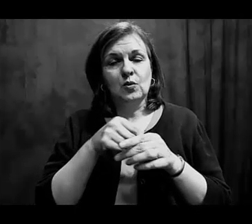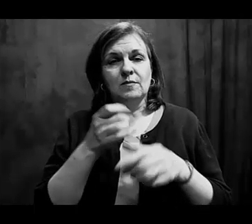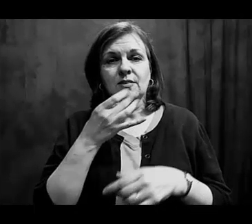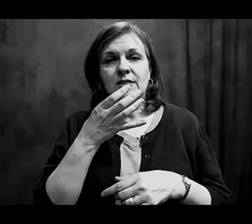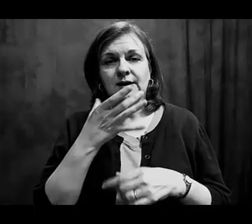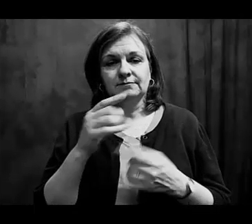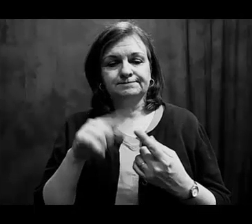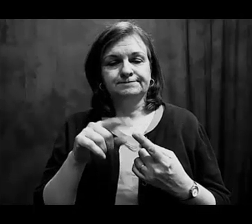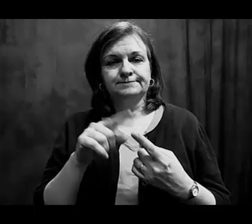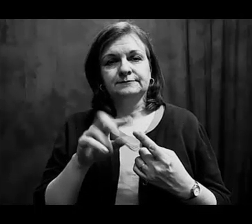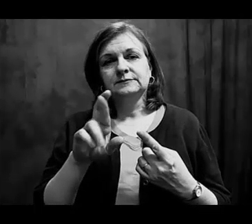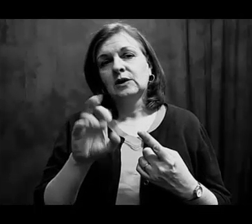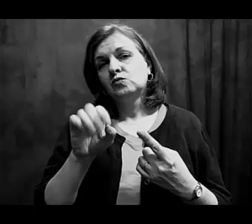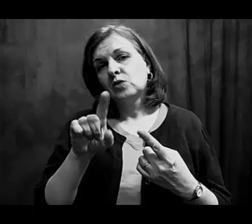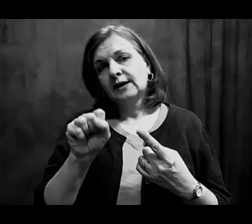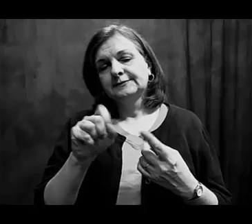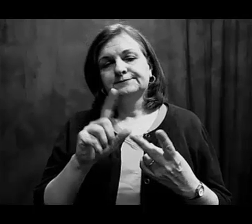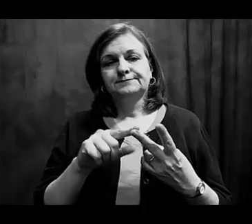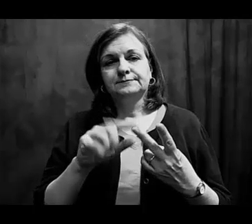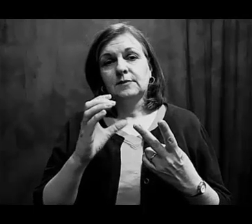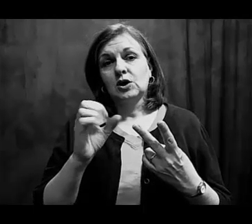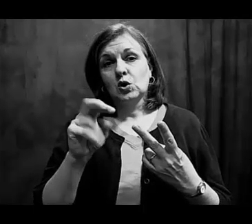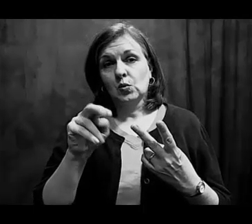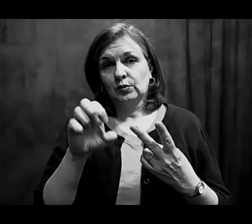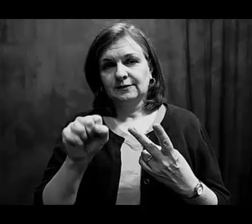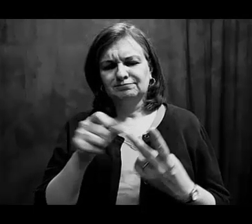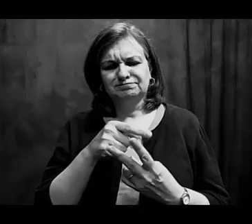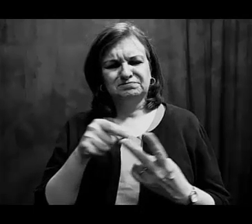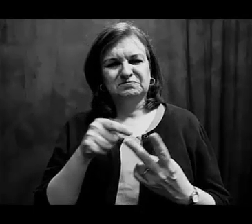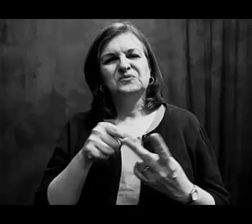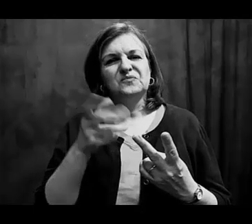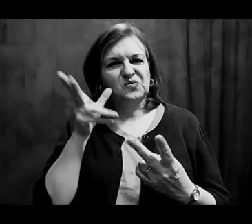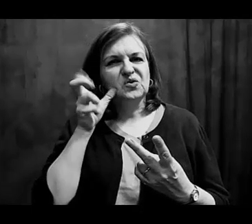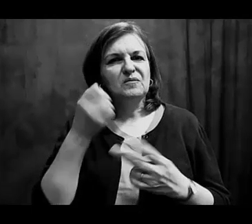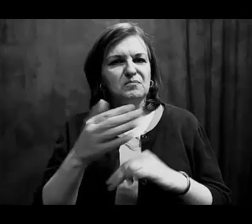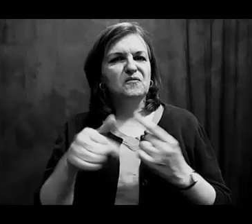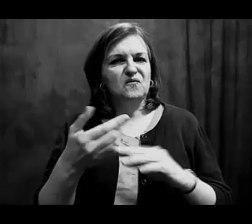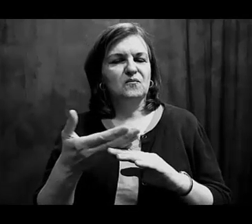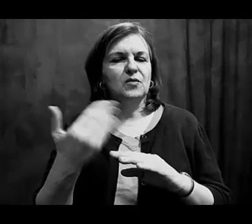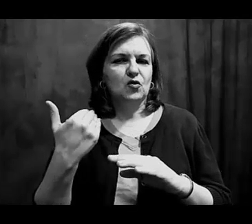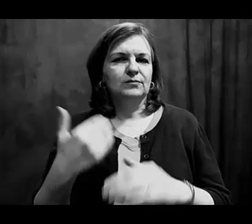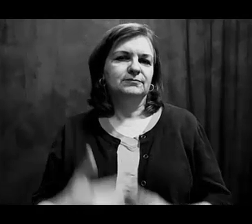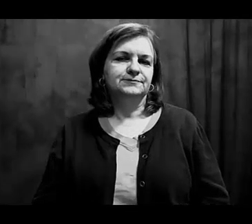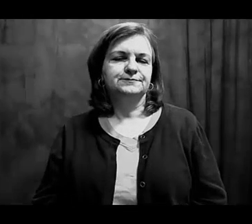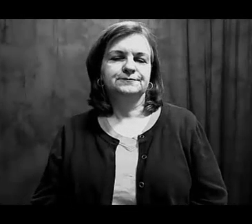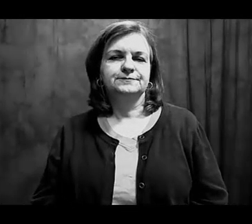Rods and Cones that you've probably heard of a million times!